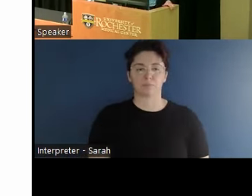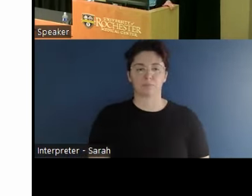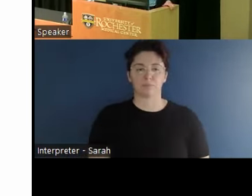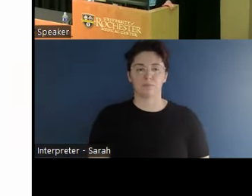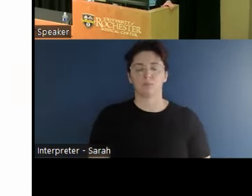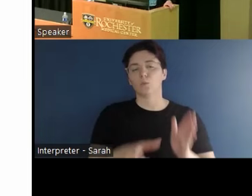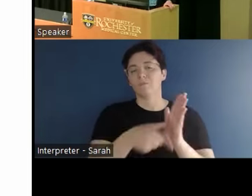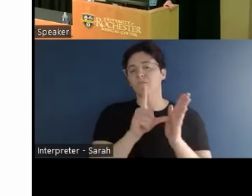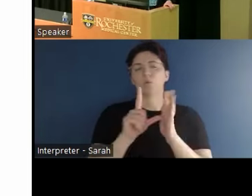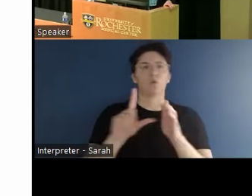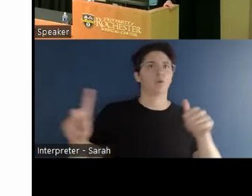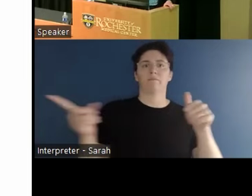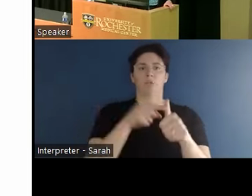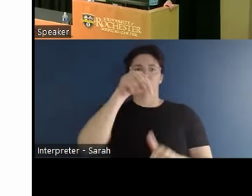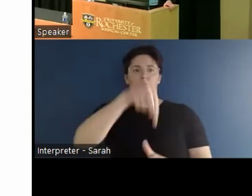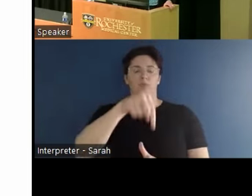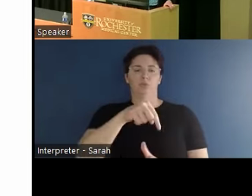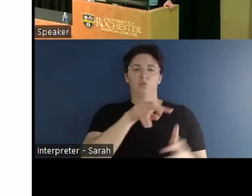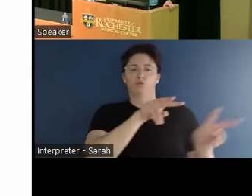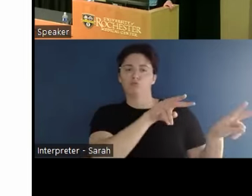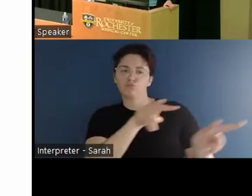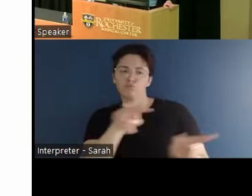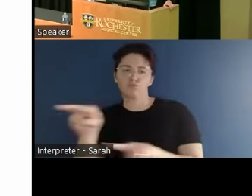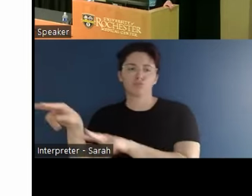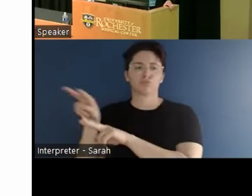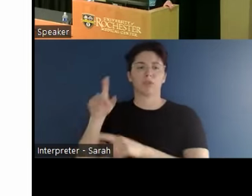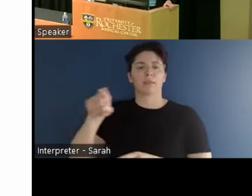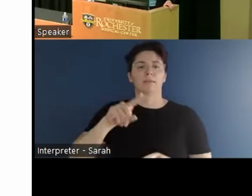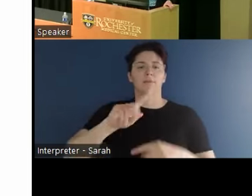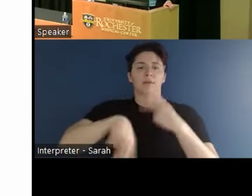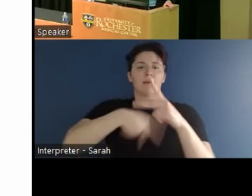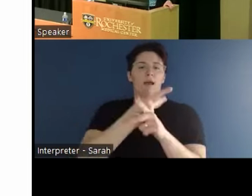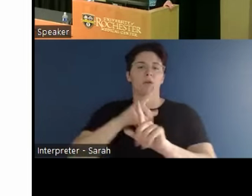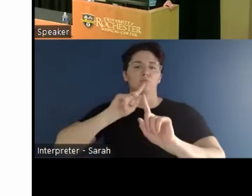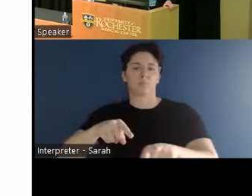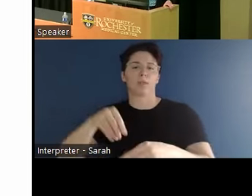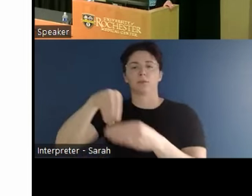look at autonomic orienting responses to sensory stimuli in adolescence with autism and it really